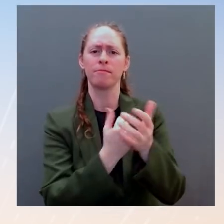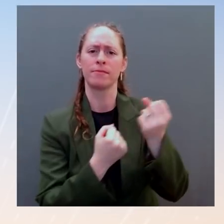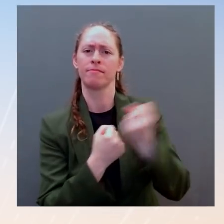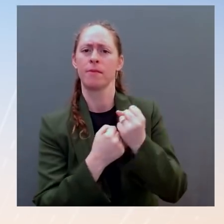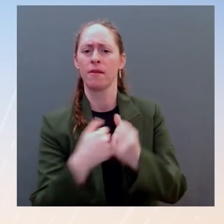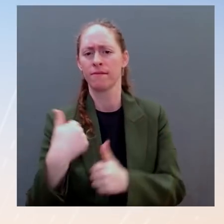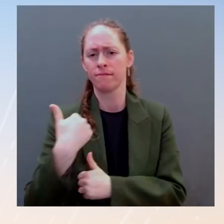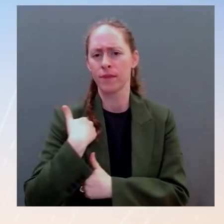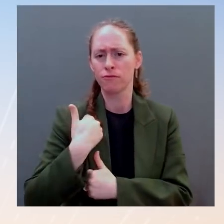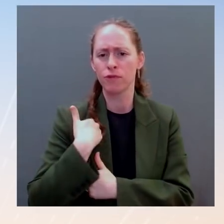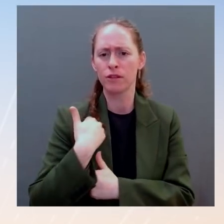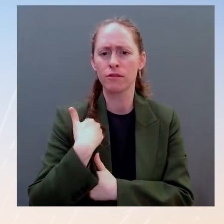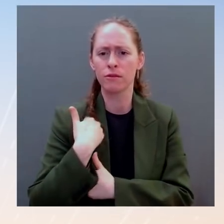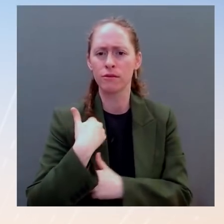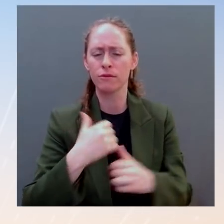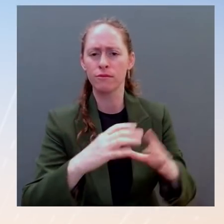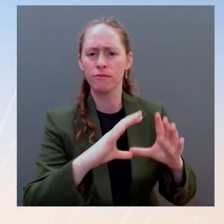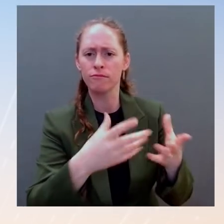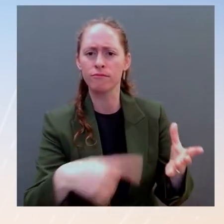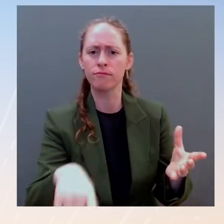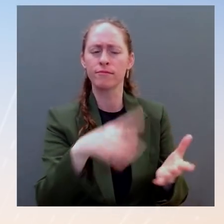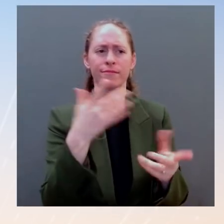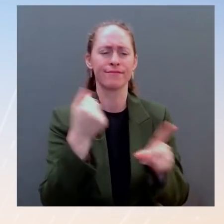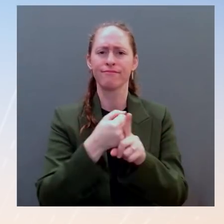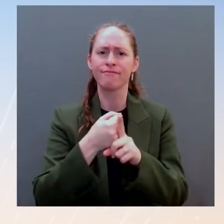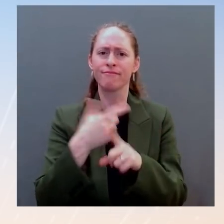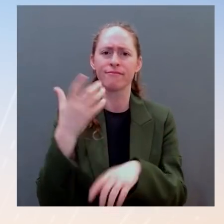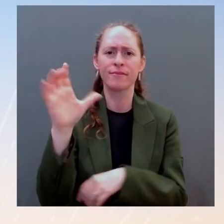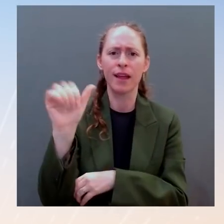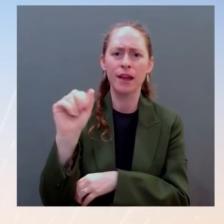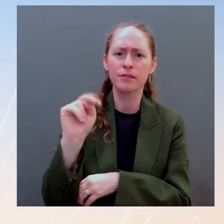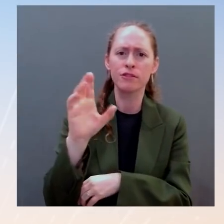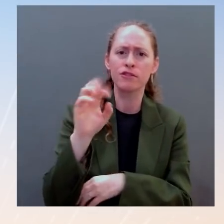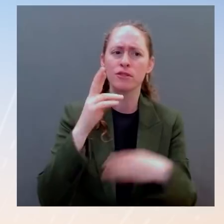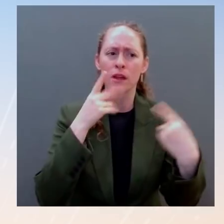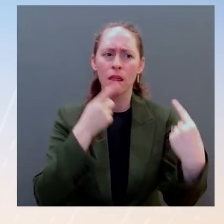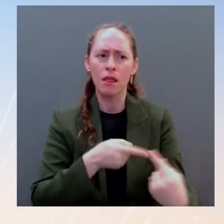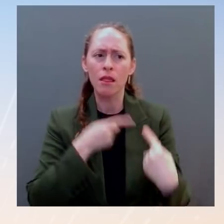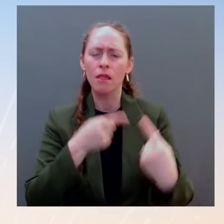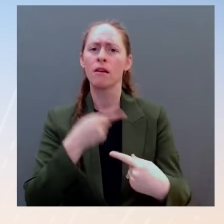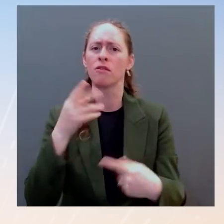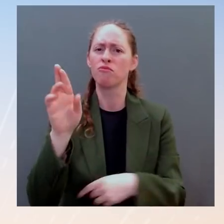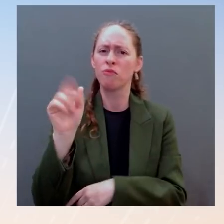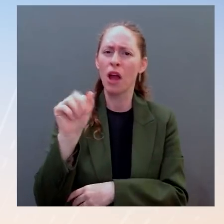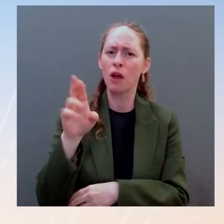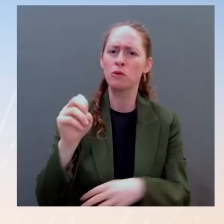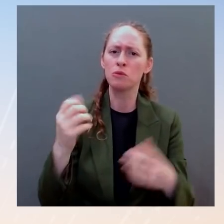And with this step, the President is continuing to deliver on the sacred obligation we have to our nation's veterans.